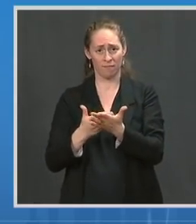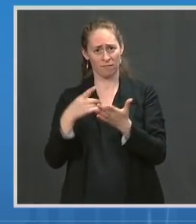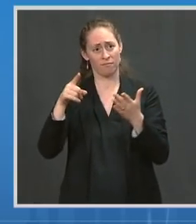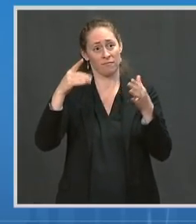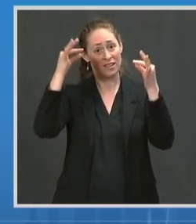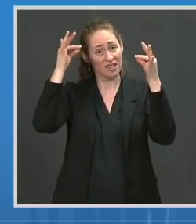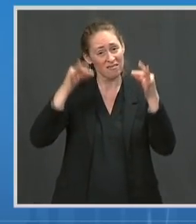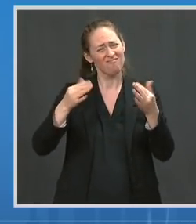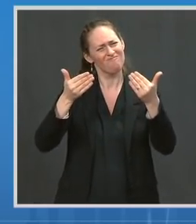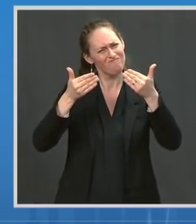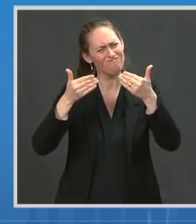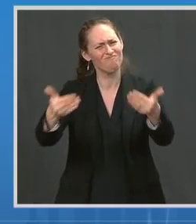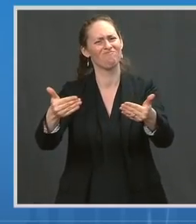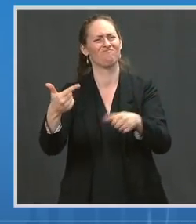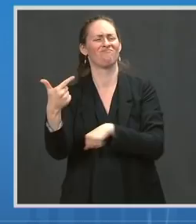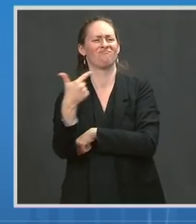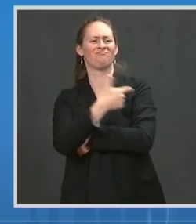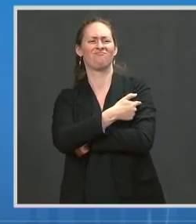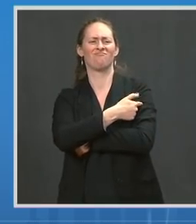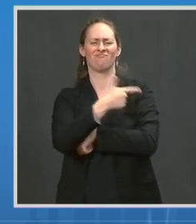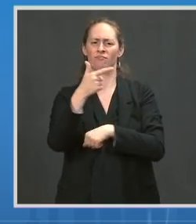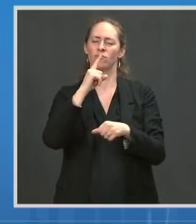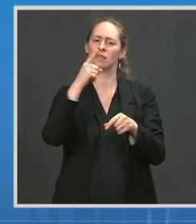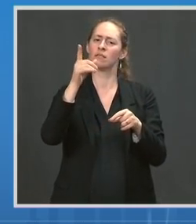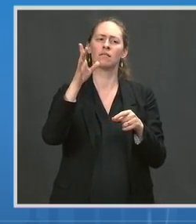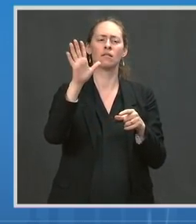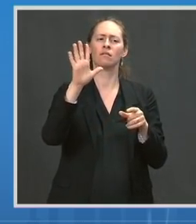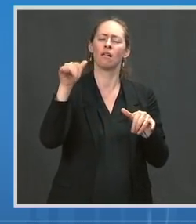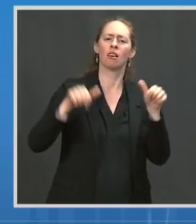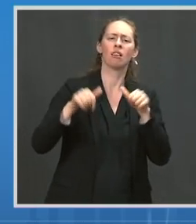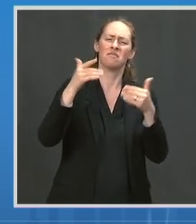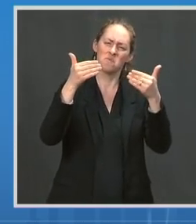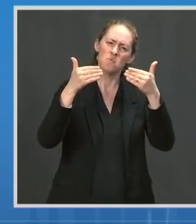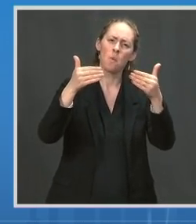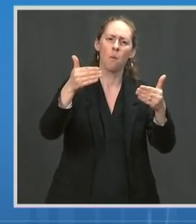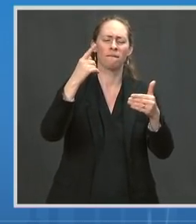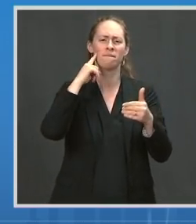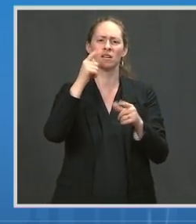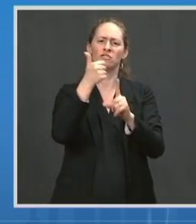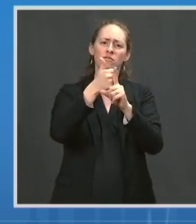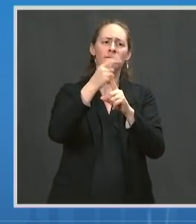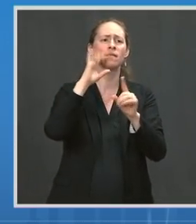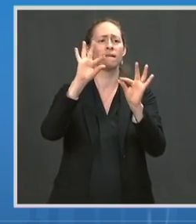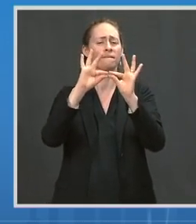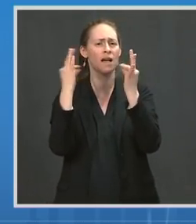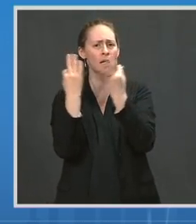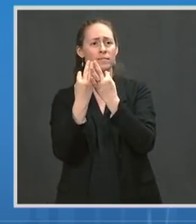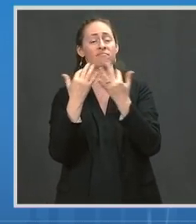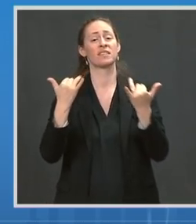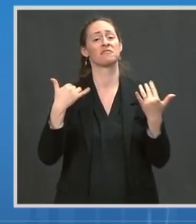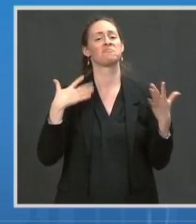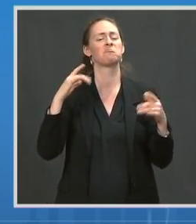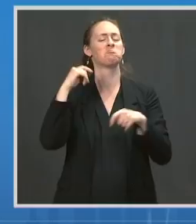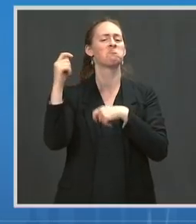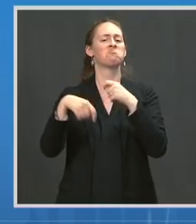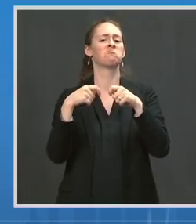and it's the right decision for them and their families. So, with that, I think we're going to close. And we will talk to you next week.